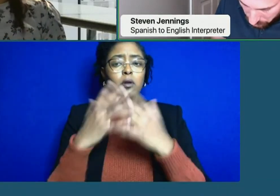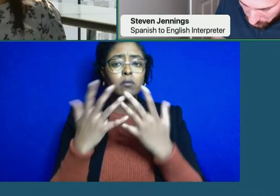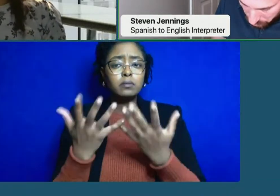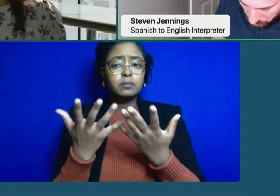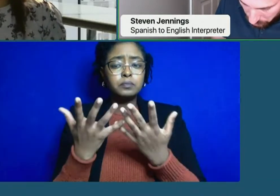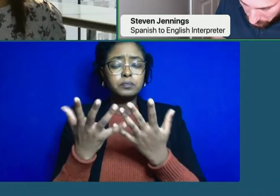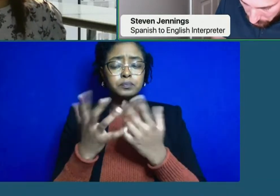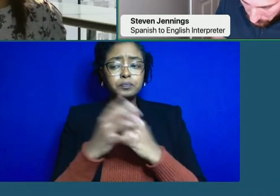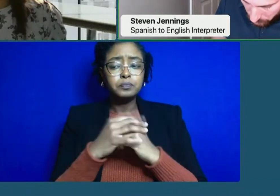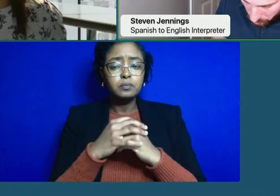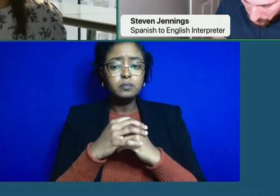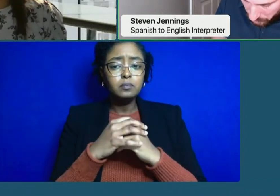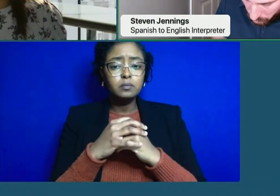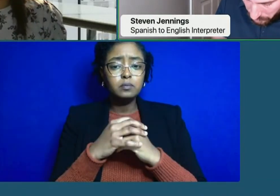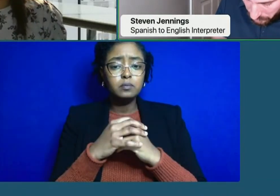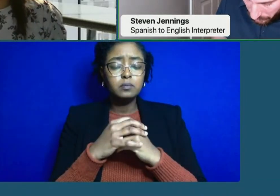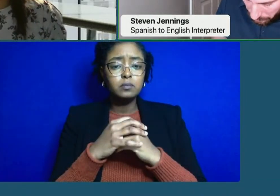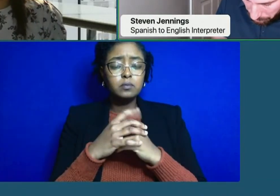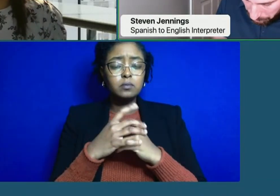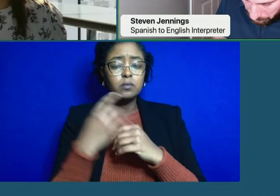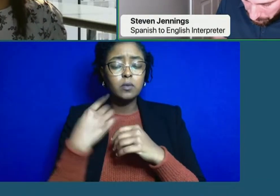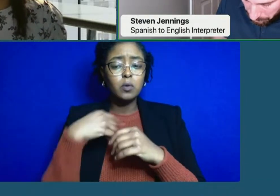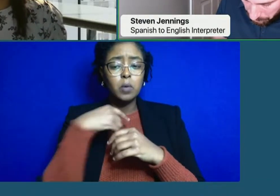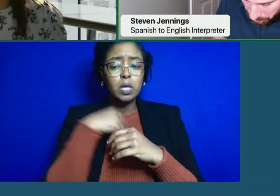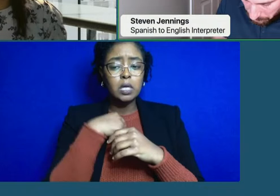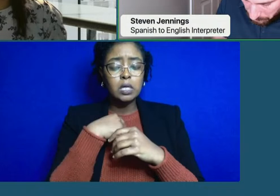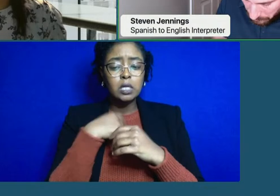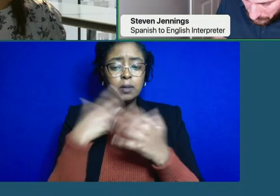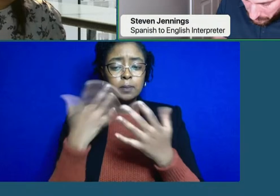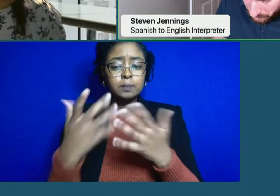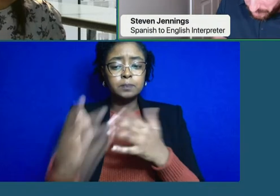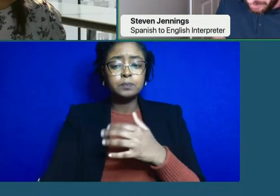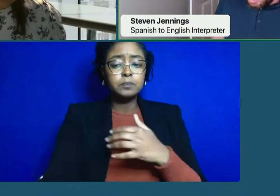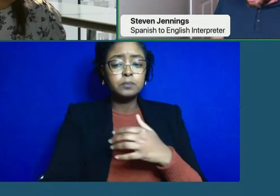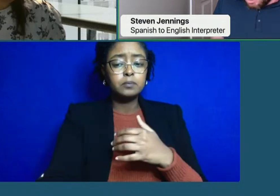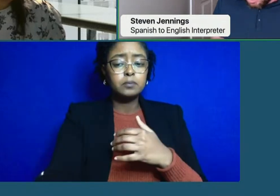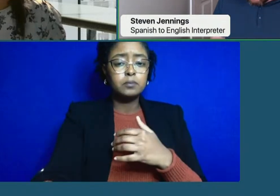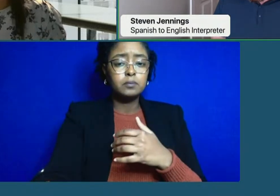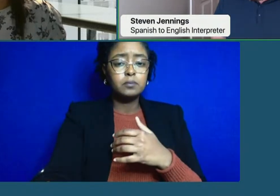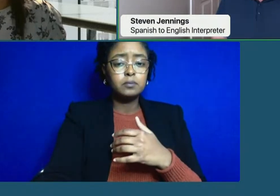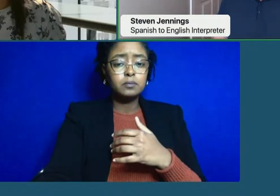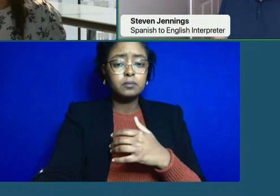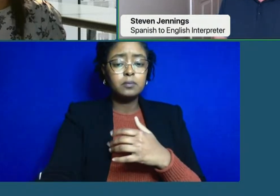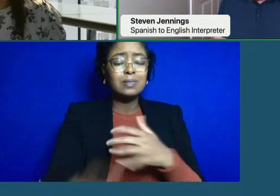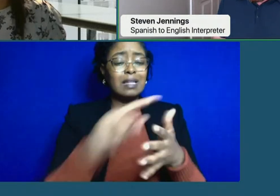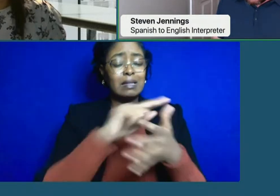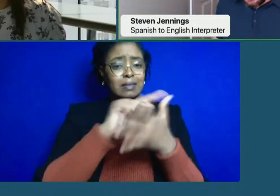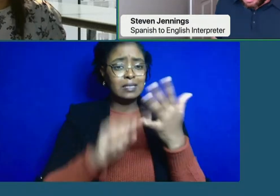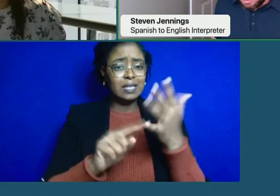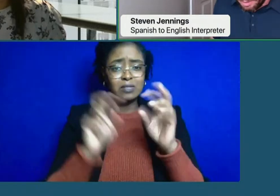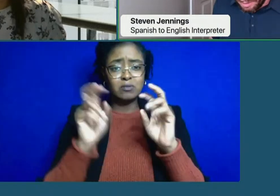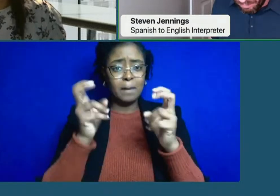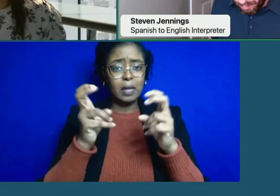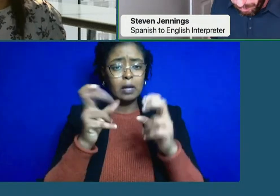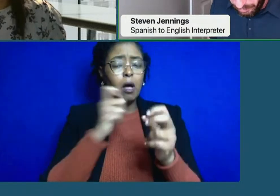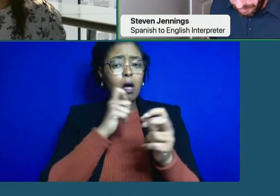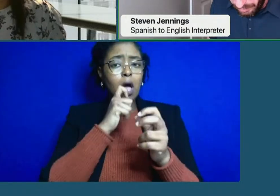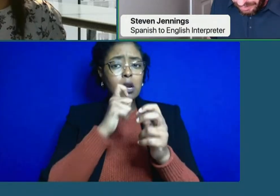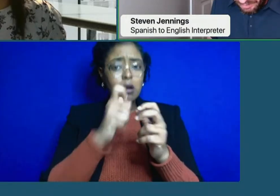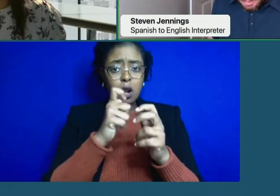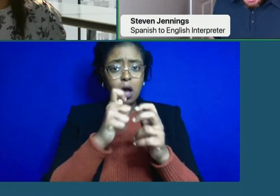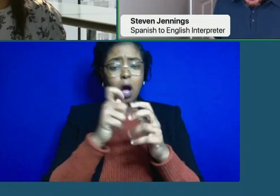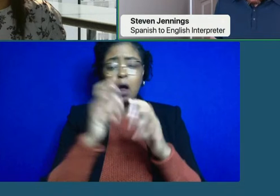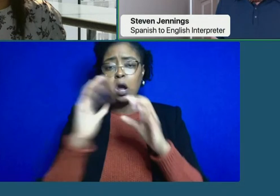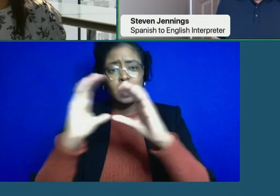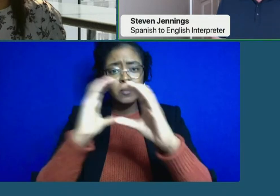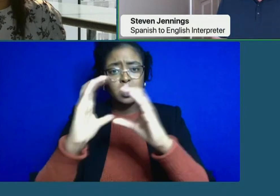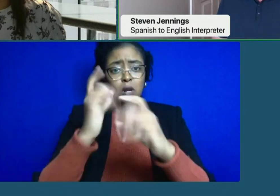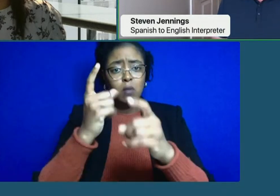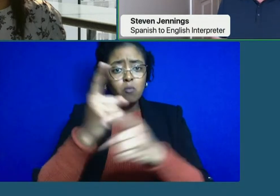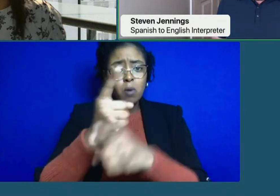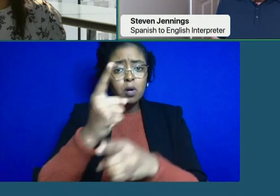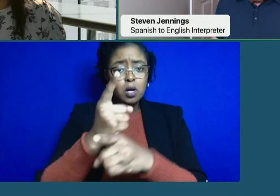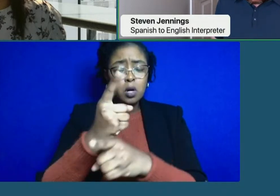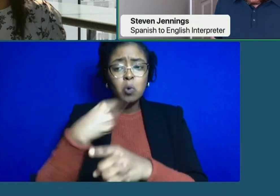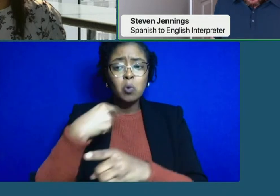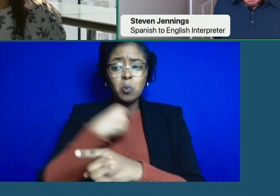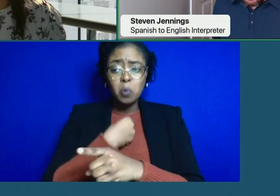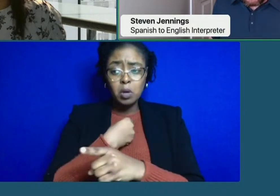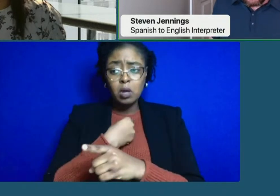Uh huh. We? We, um. These these